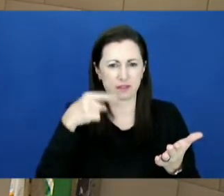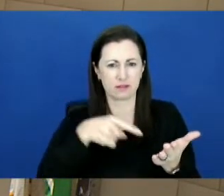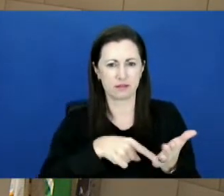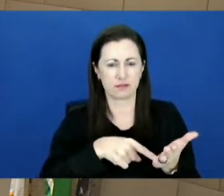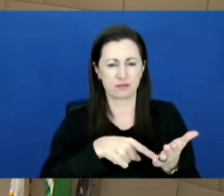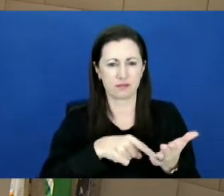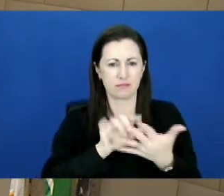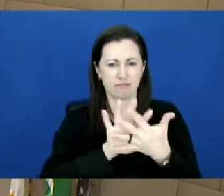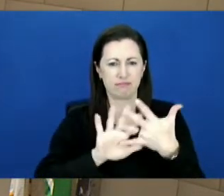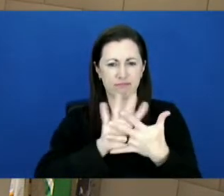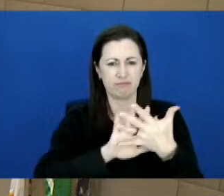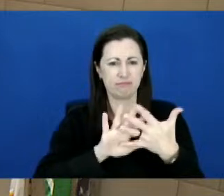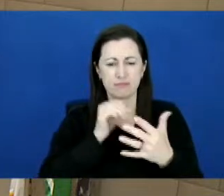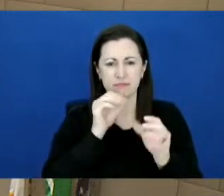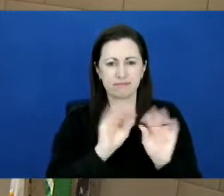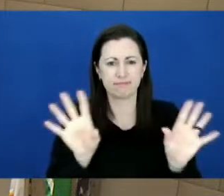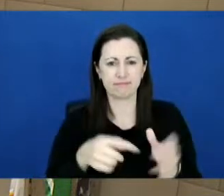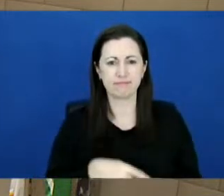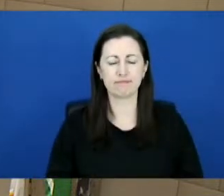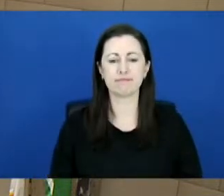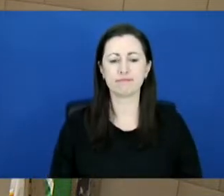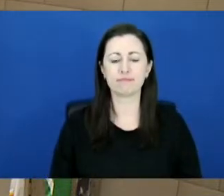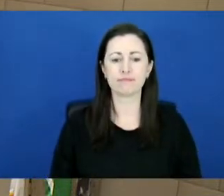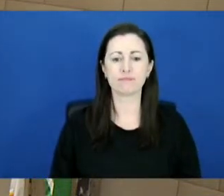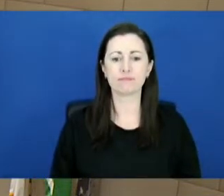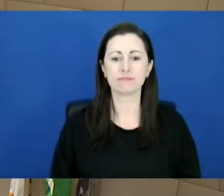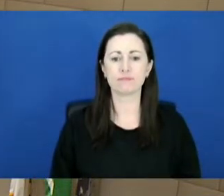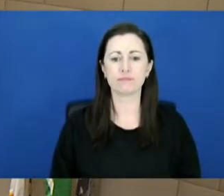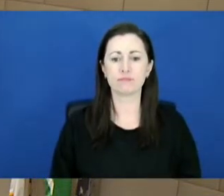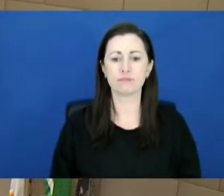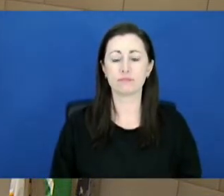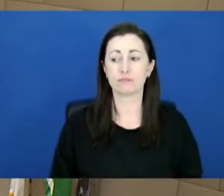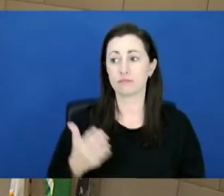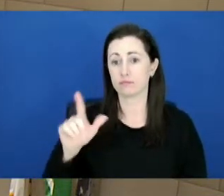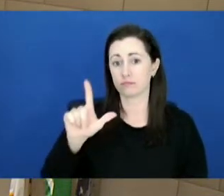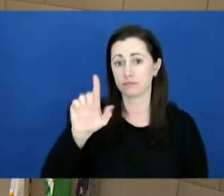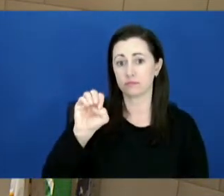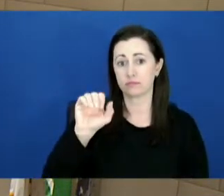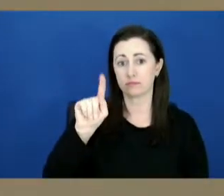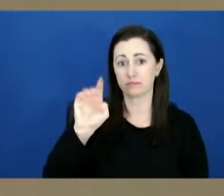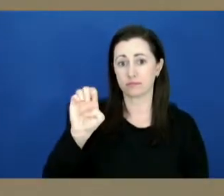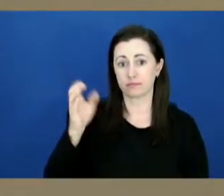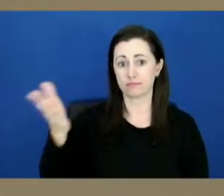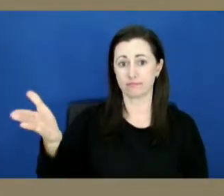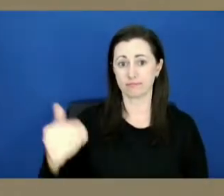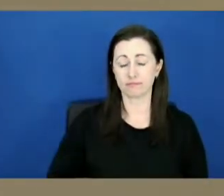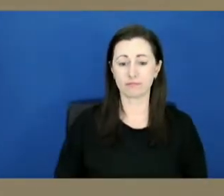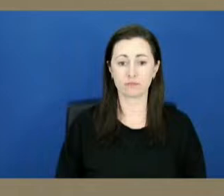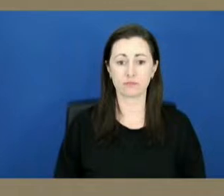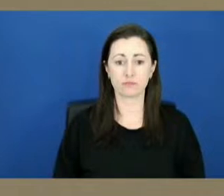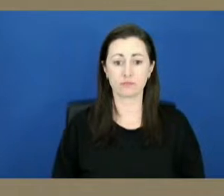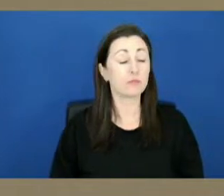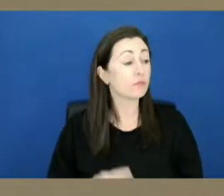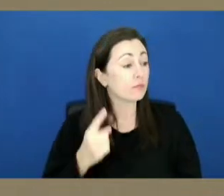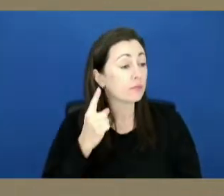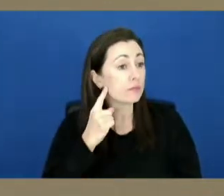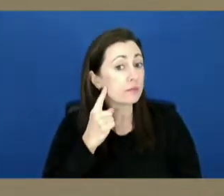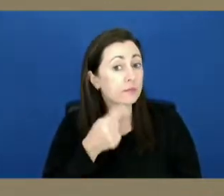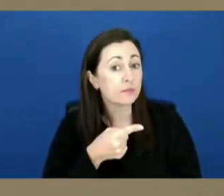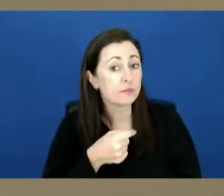BECAUSE I'M STILL THINKING IT'S